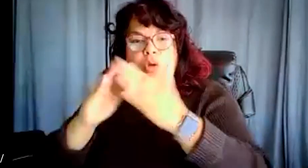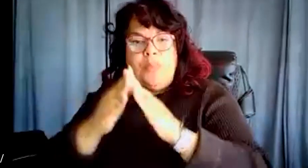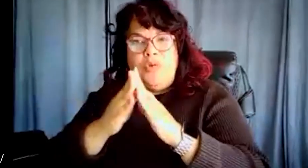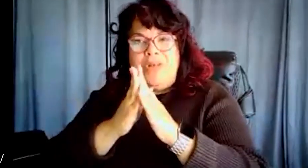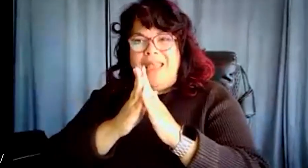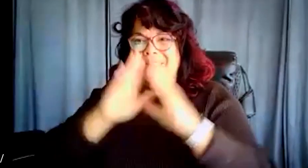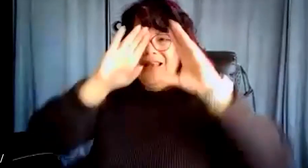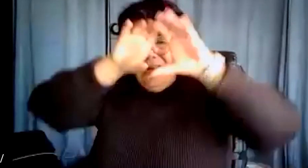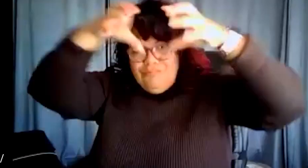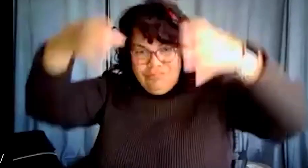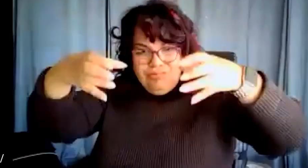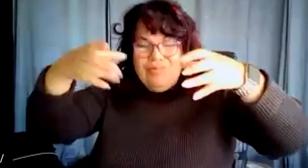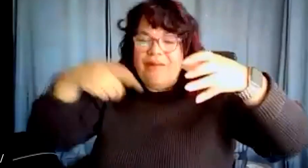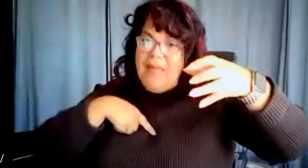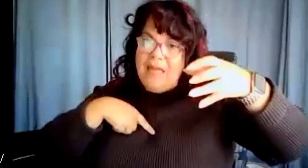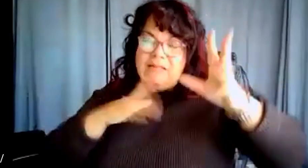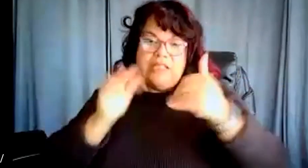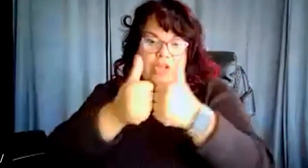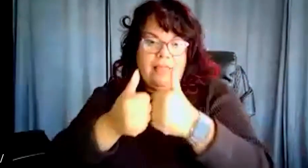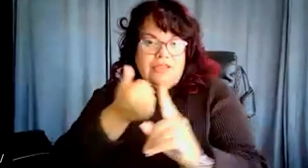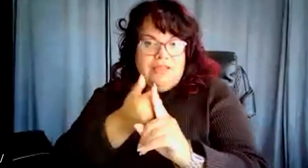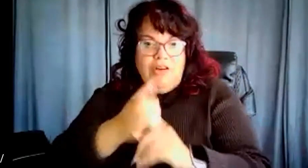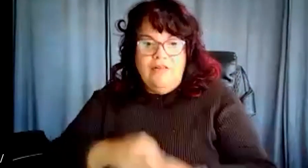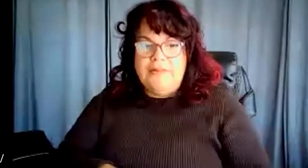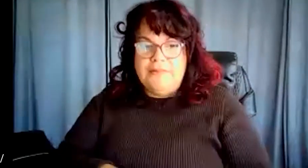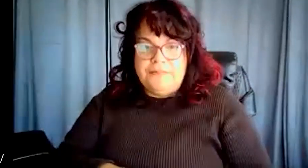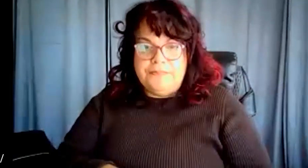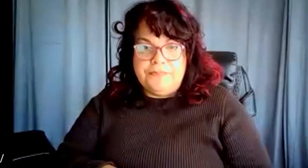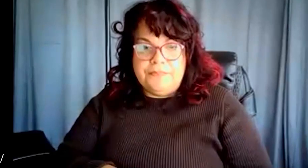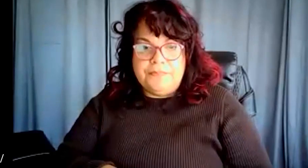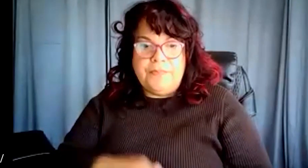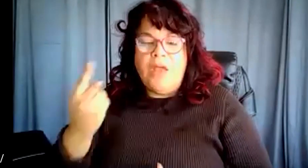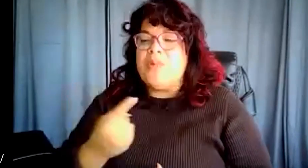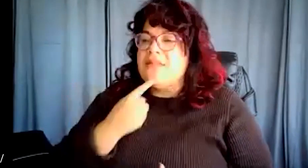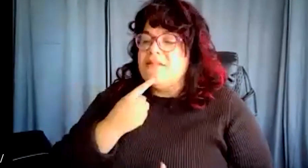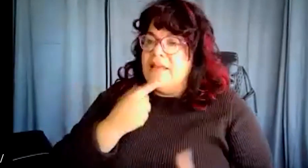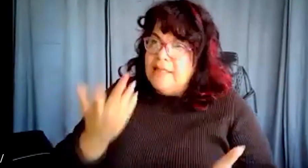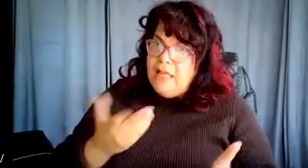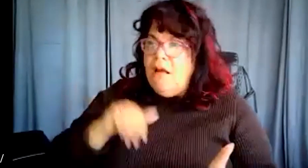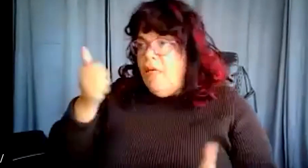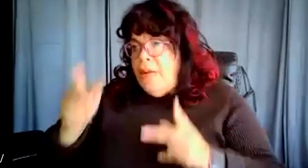as an umbrella, poses its own set of challenges because I always say, and so many other people